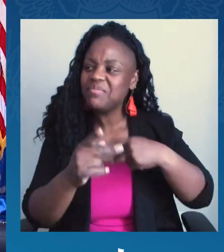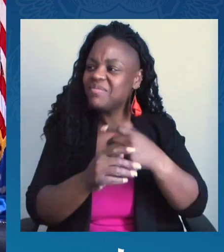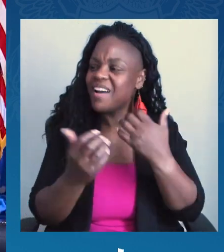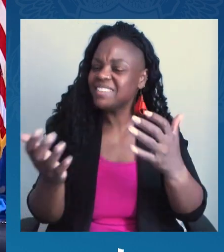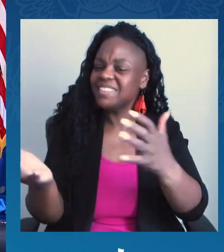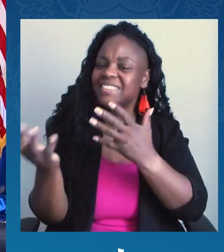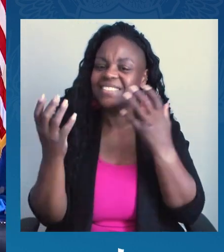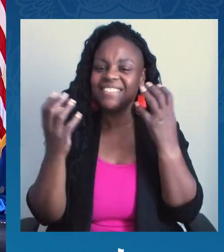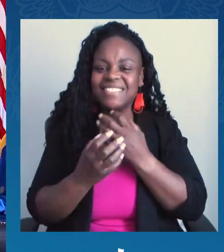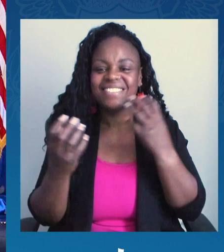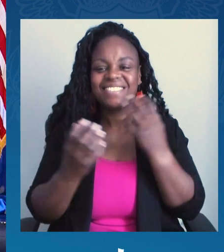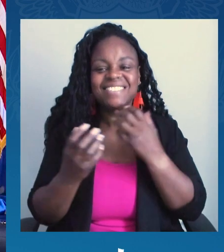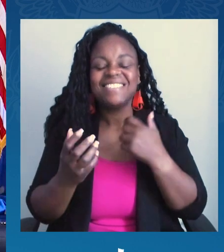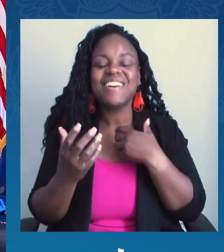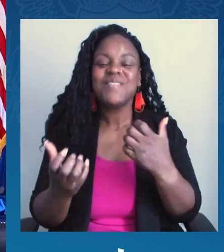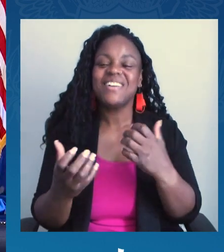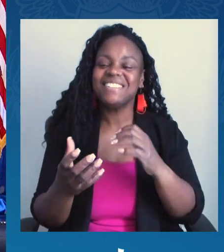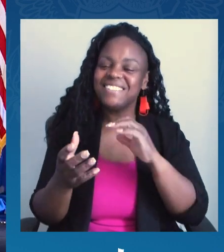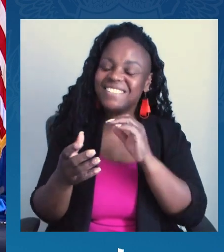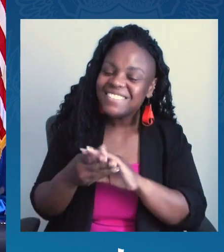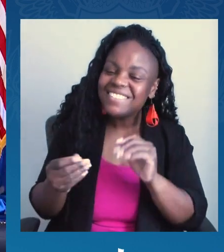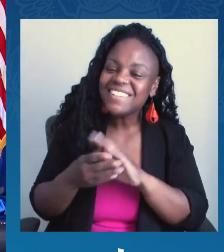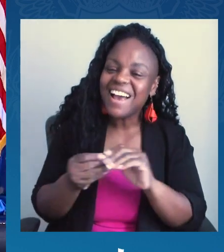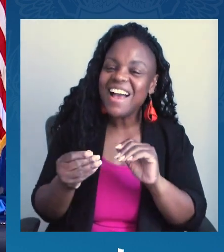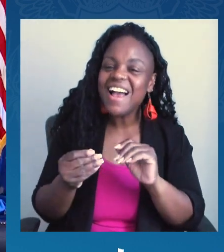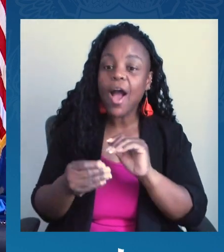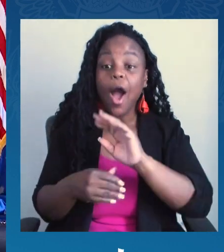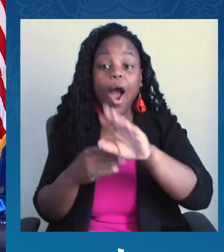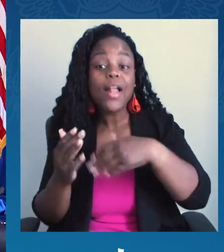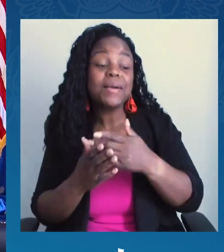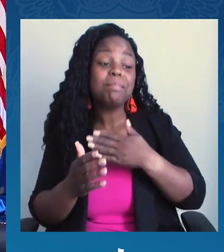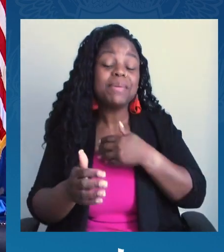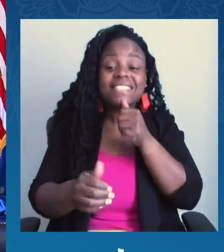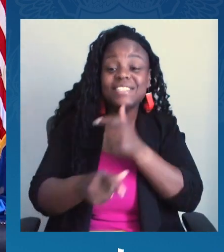to all my sisters and brothers who are here. Mayor Woodfin: Good afternoon.